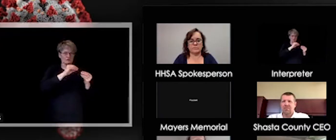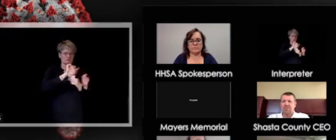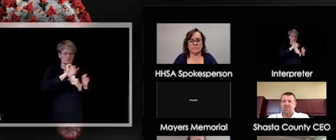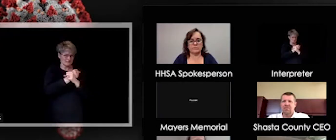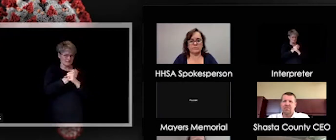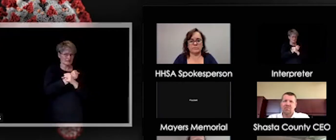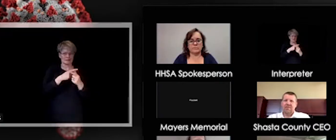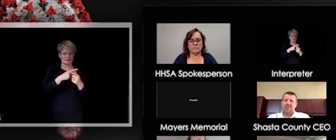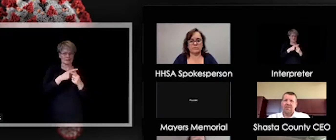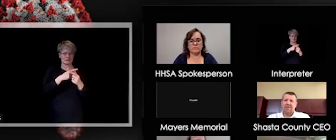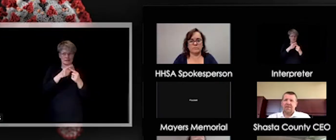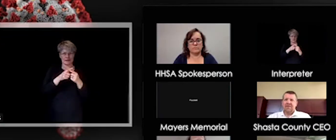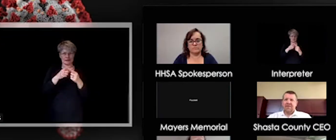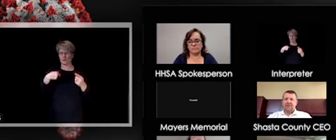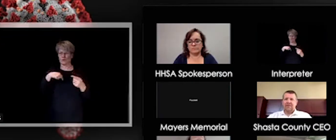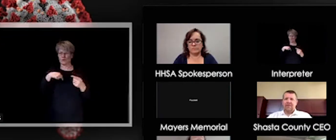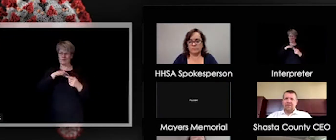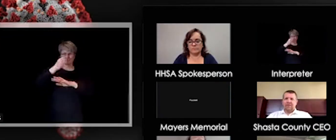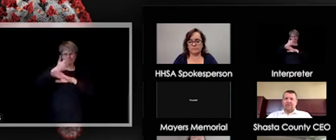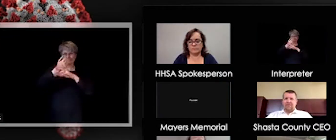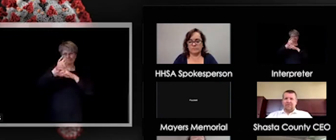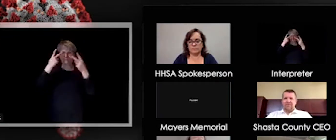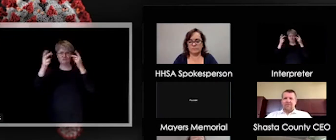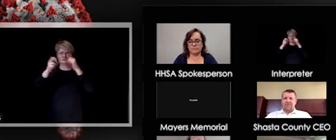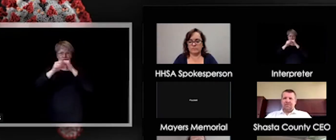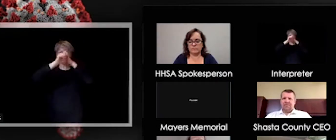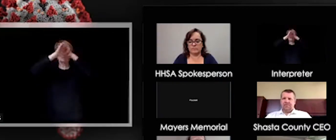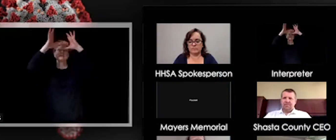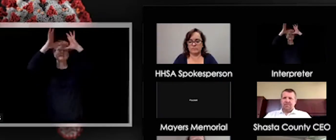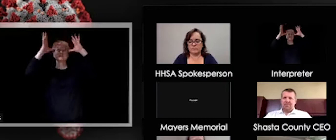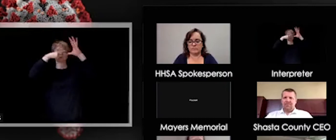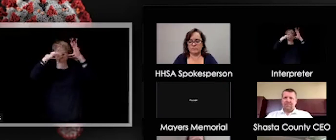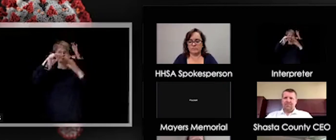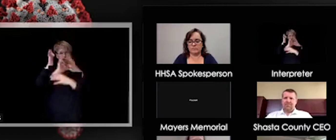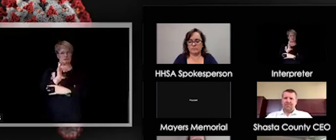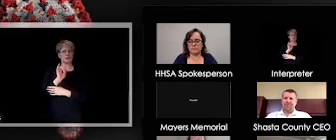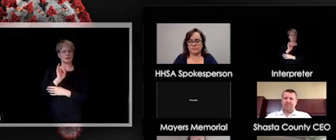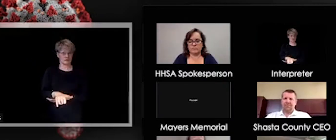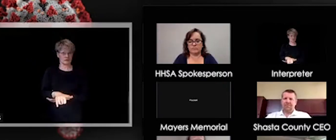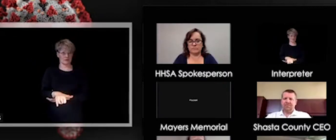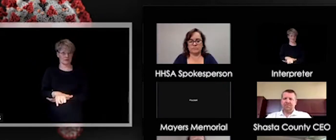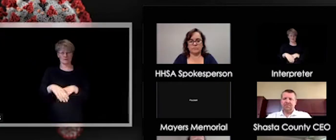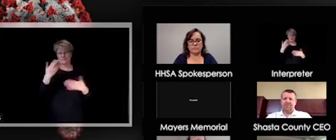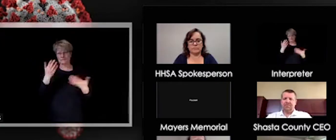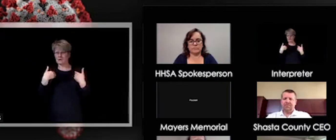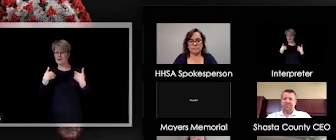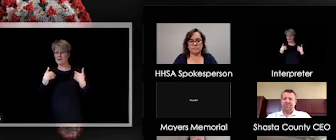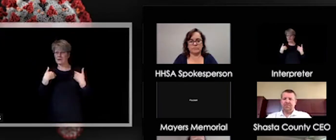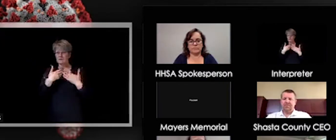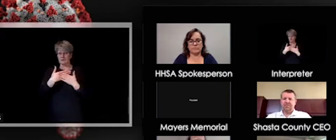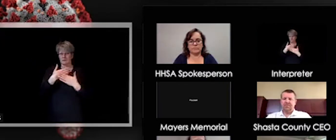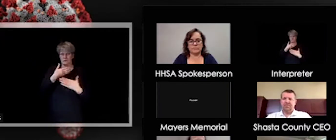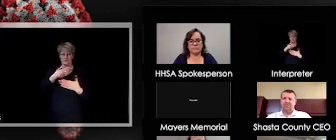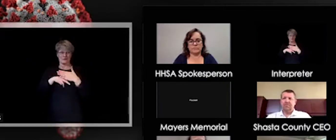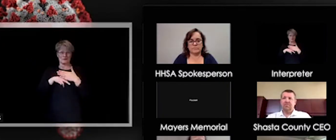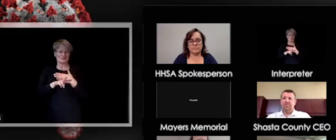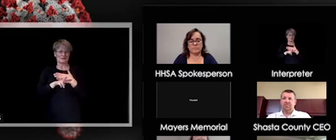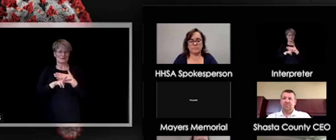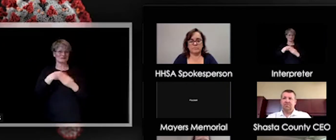get the visualization down, so maybe we have a preview next week. We’ll do our best.